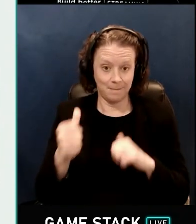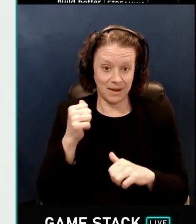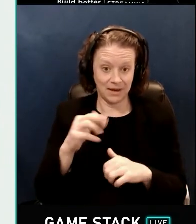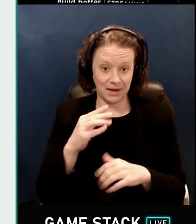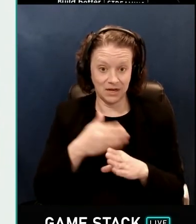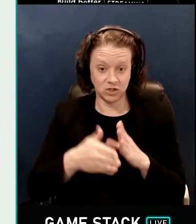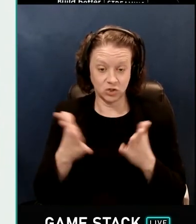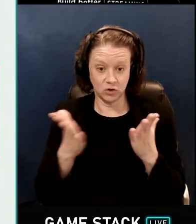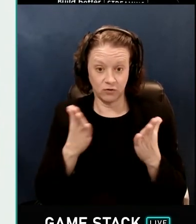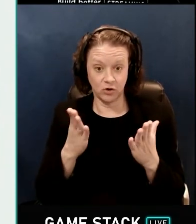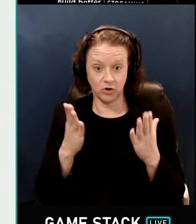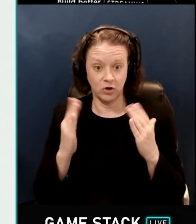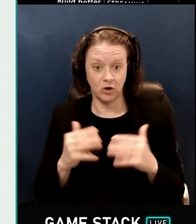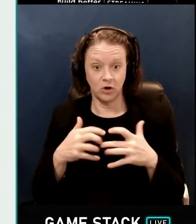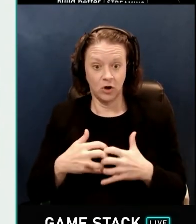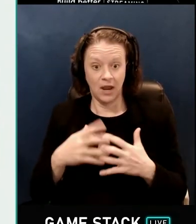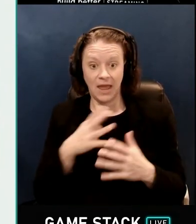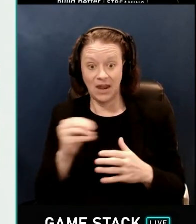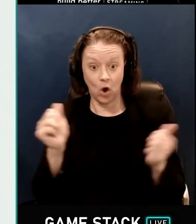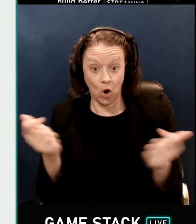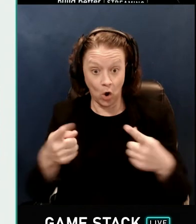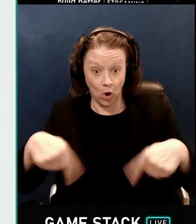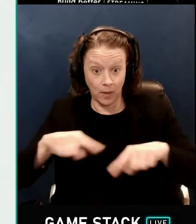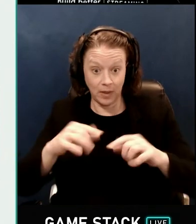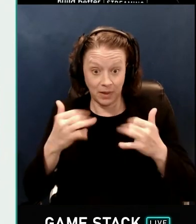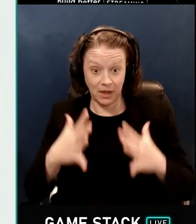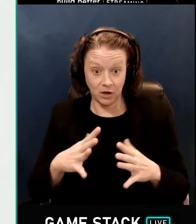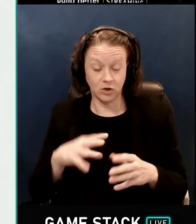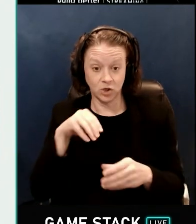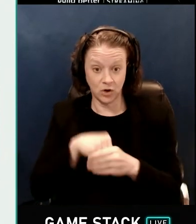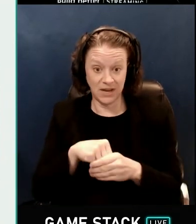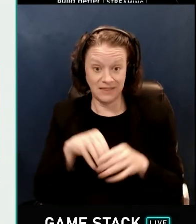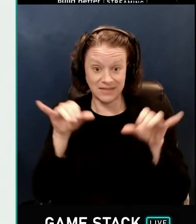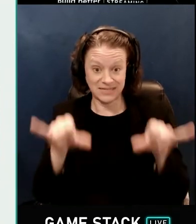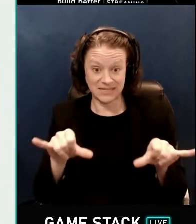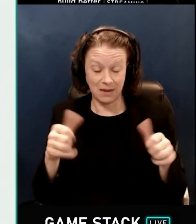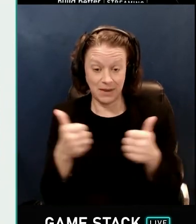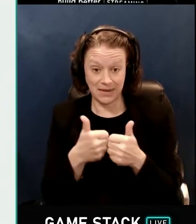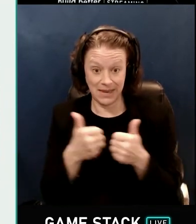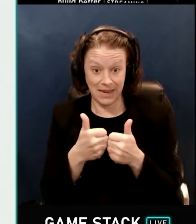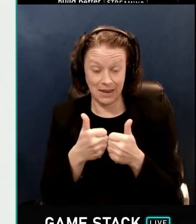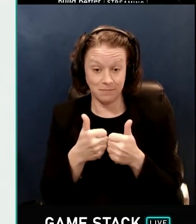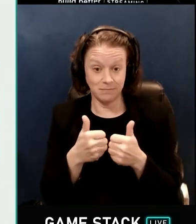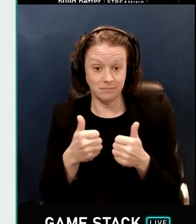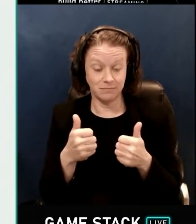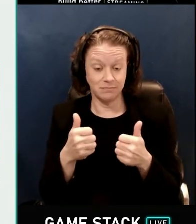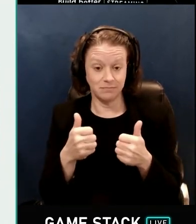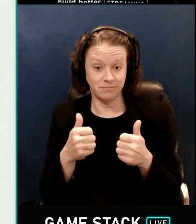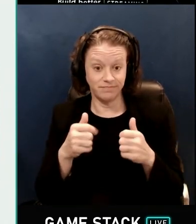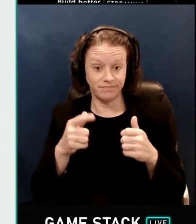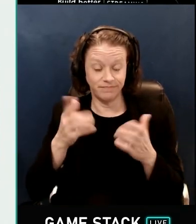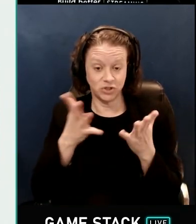That network is really good, by the way, if you have a bug like that, the XGamesStreamingIsStreaming API lets you detect